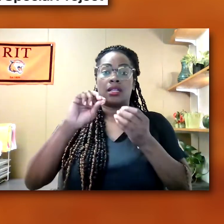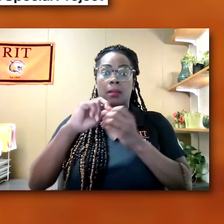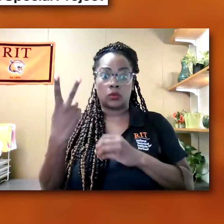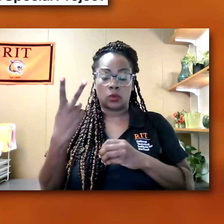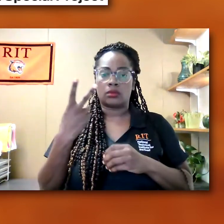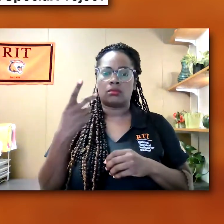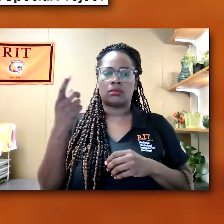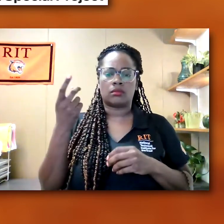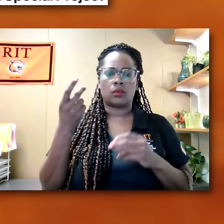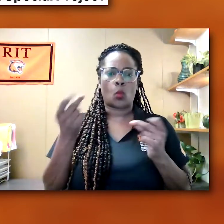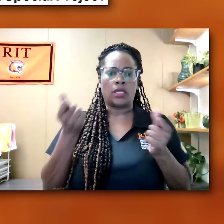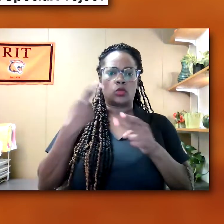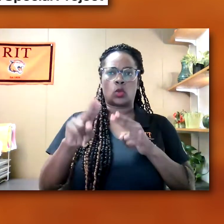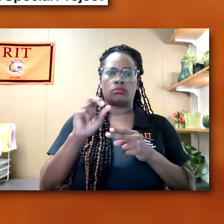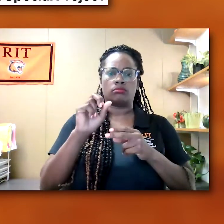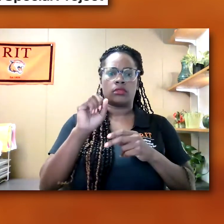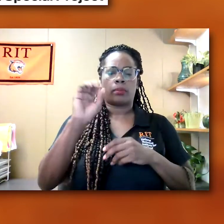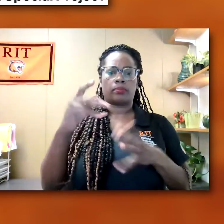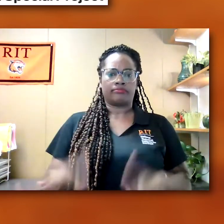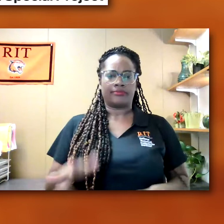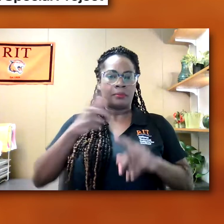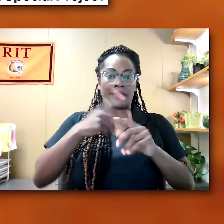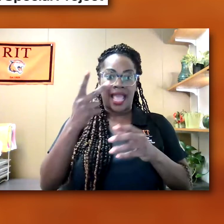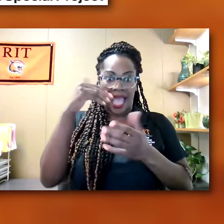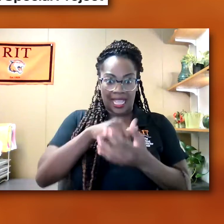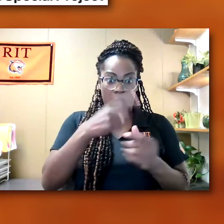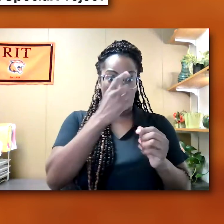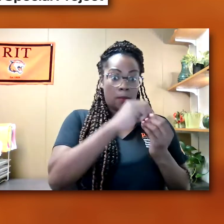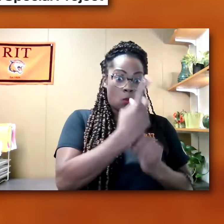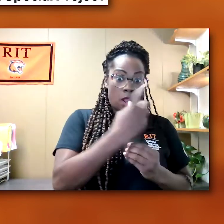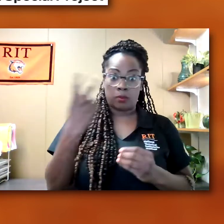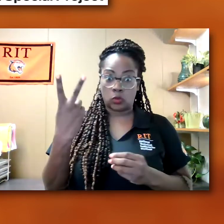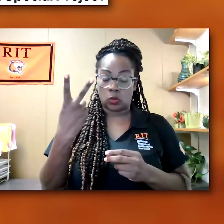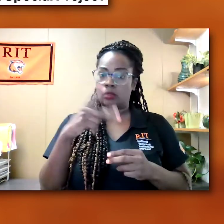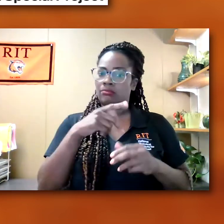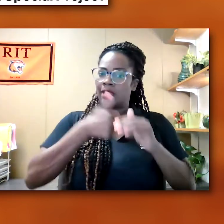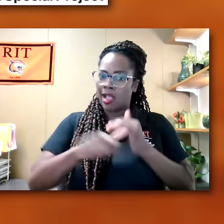Number two was really quick and short. It was very short, but again, number one